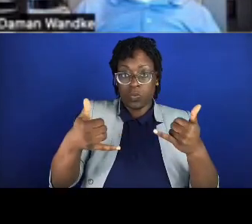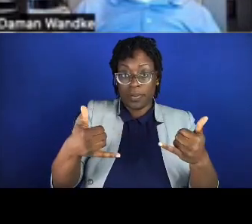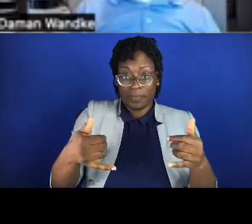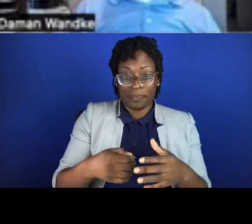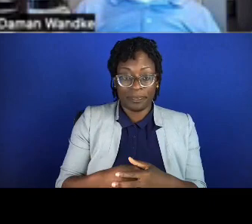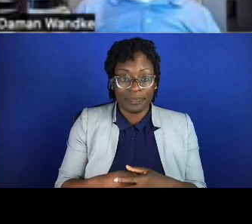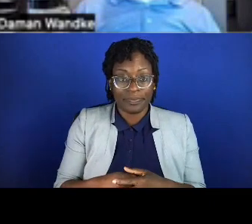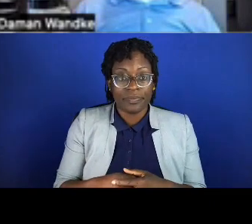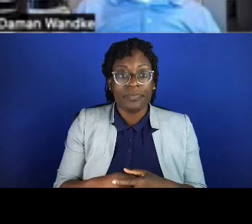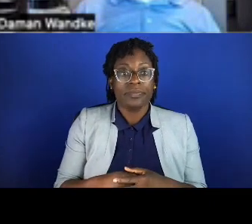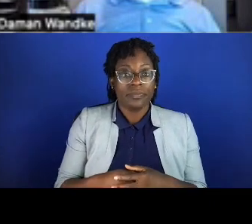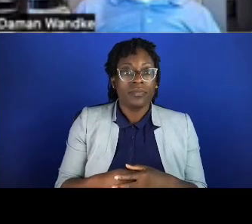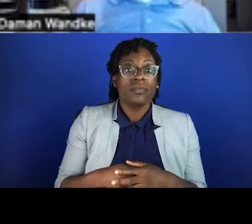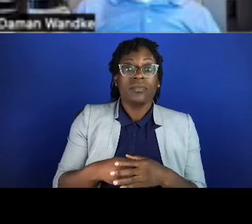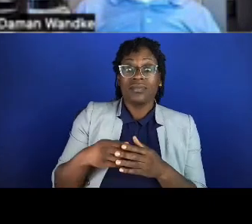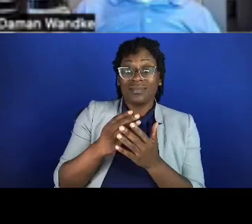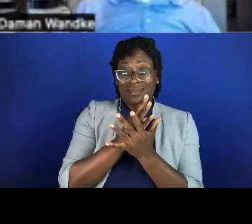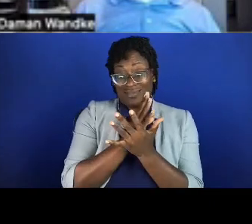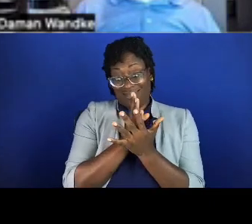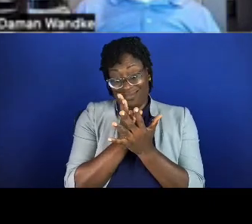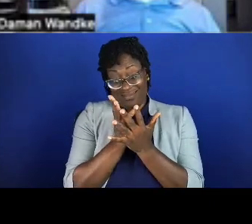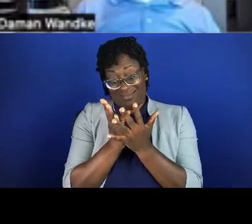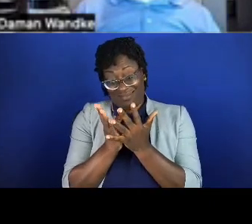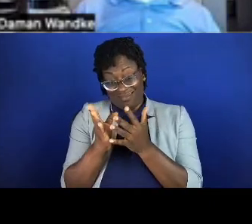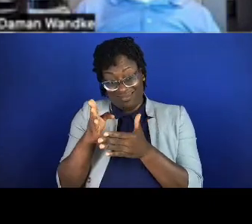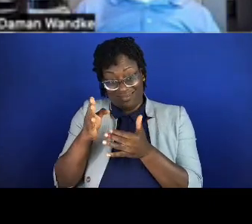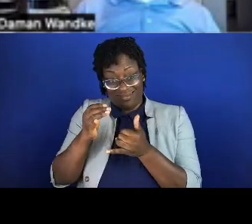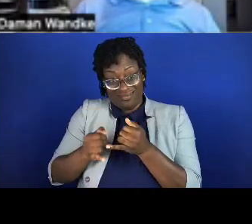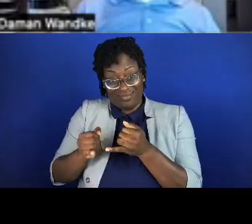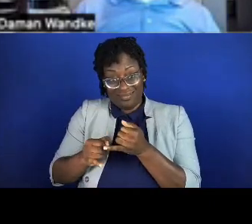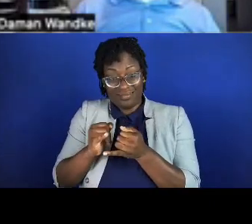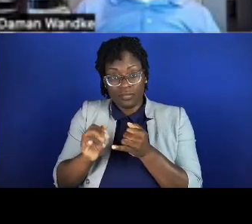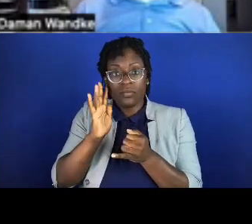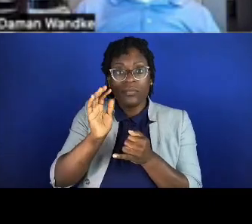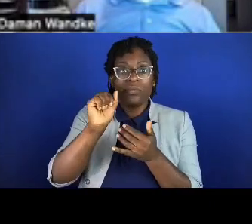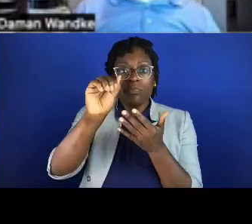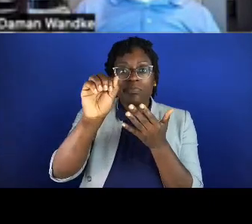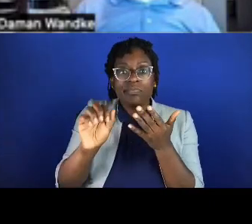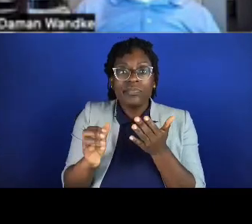Before saying our goodbyes at the end of today’s webinar - we’ll share upcoming events that